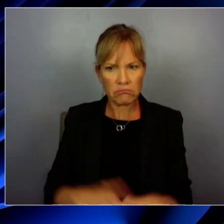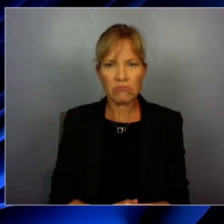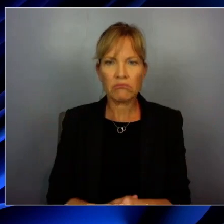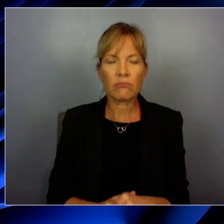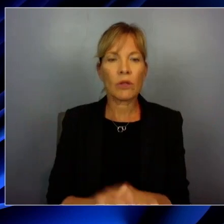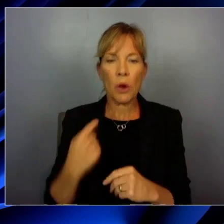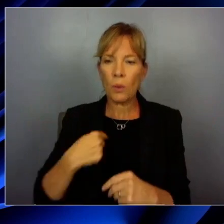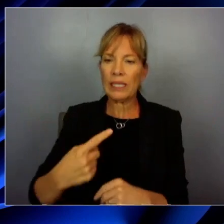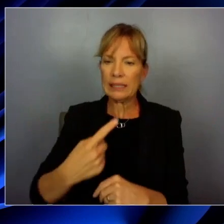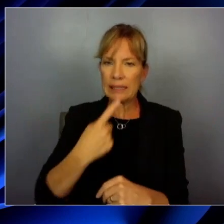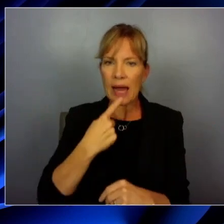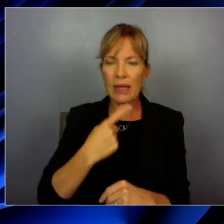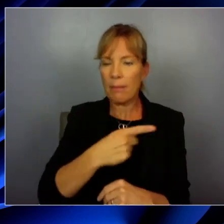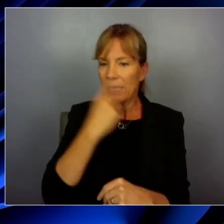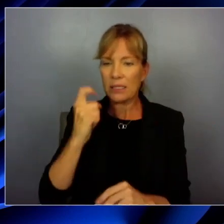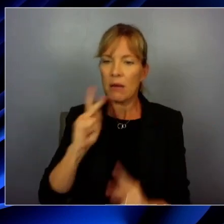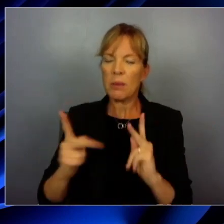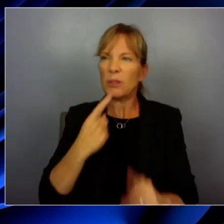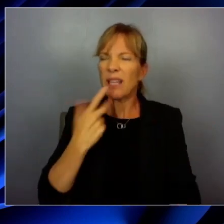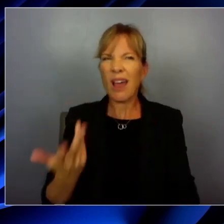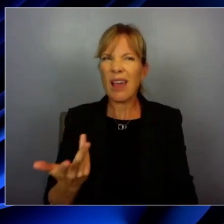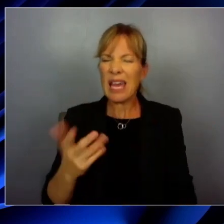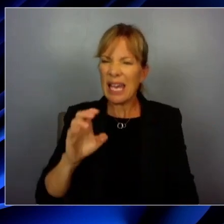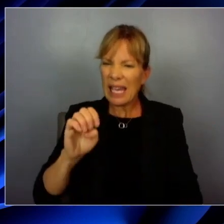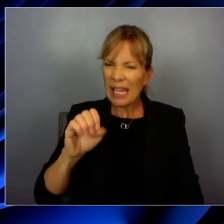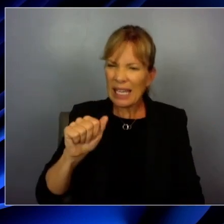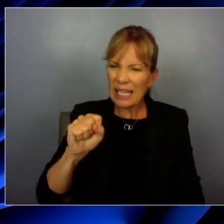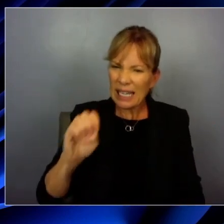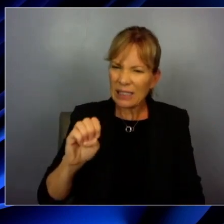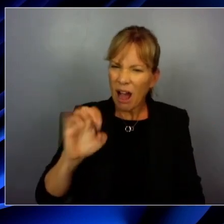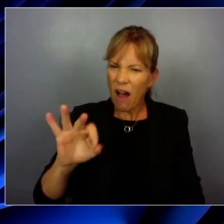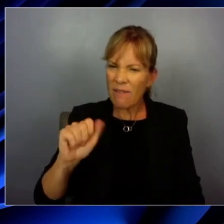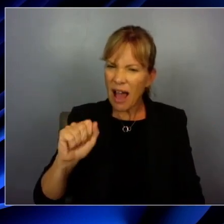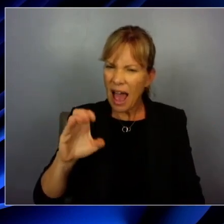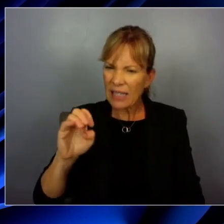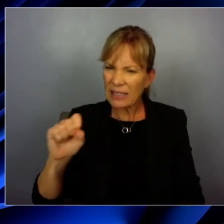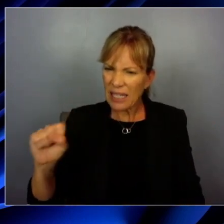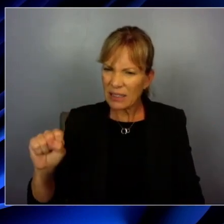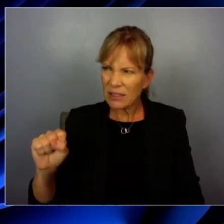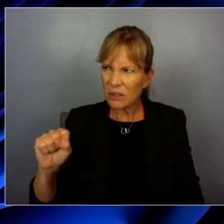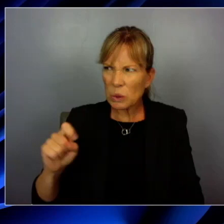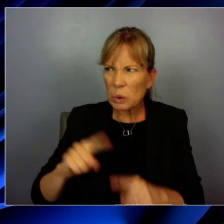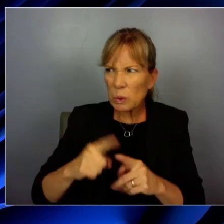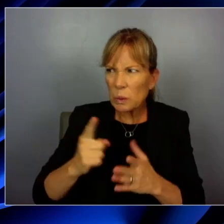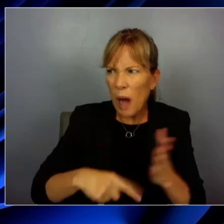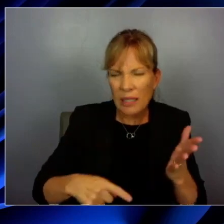say ease of access like ease of access to what like when they would do user research.